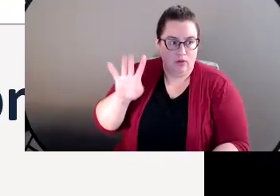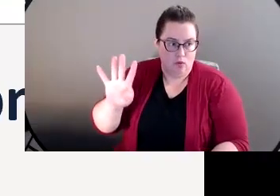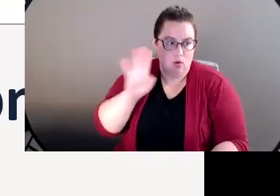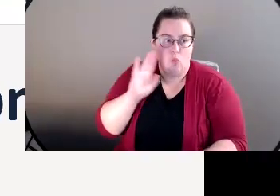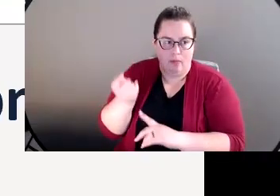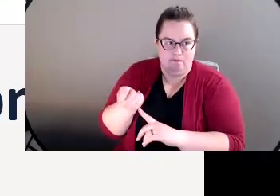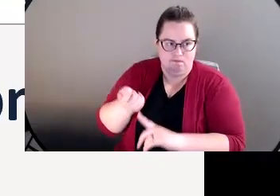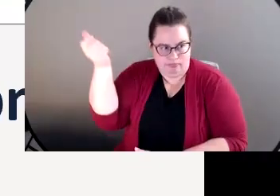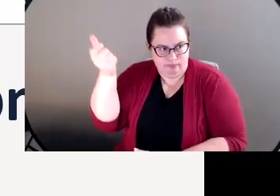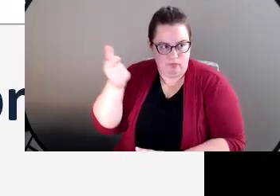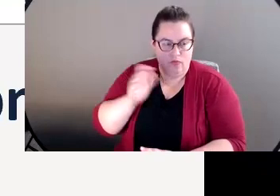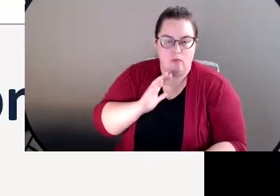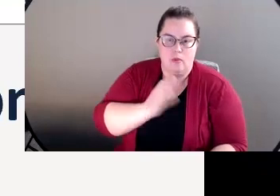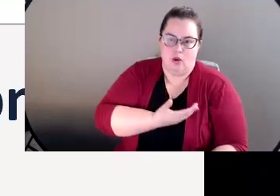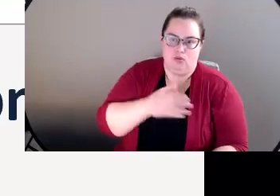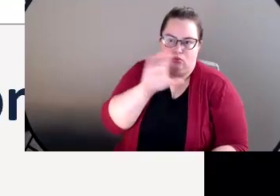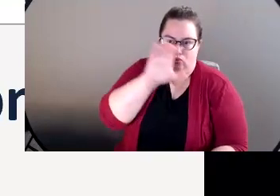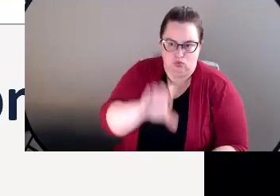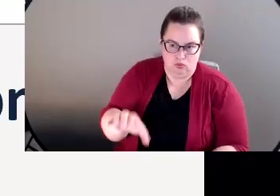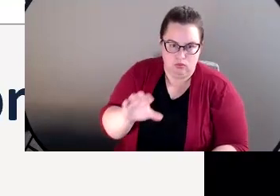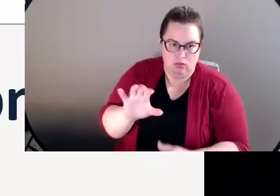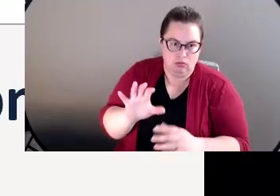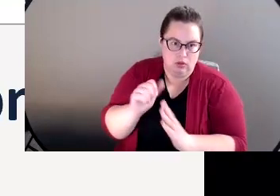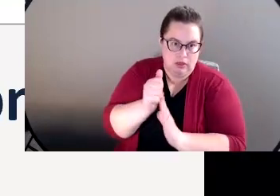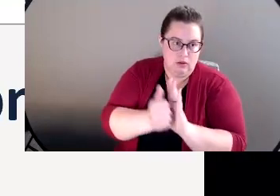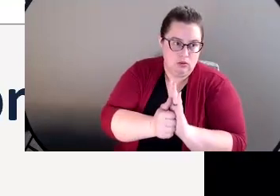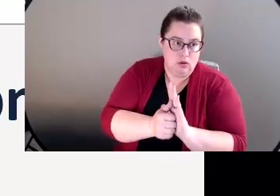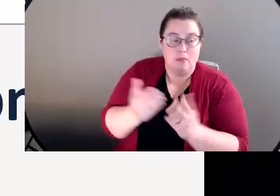And so if you're not sure, you may still have some Covid recordings